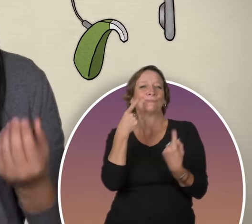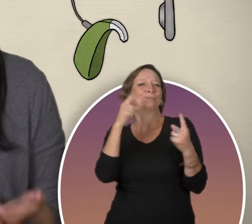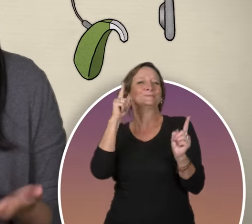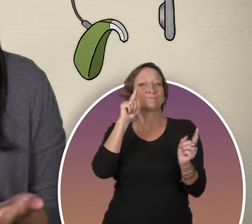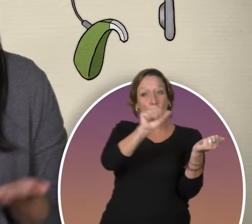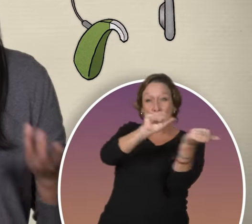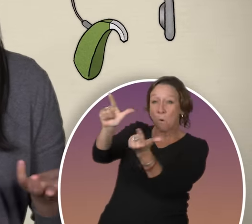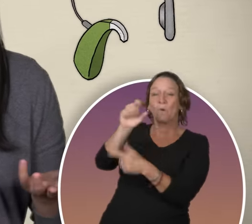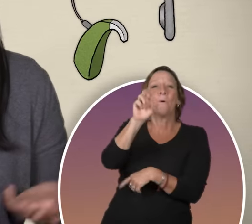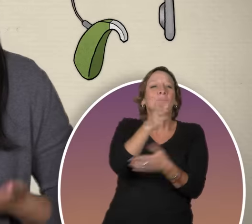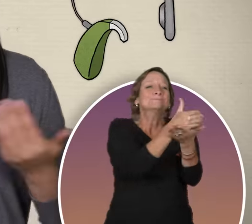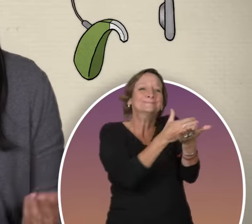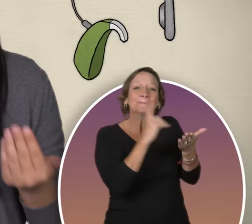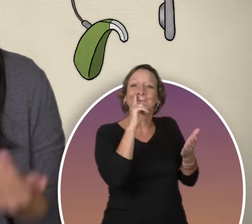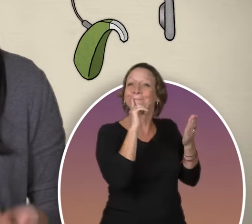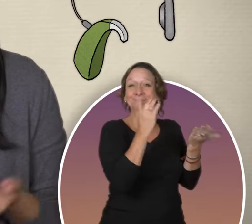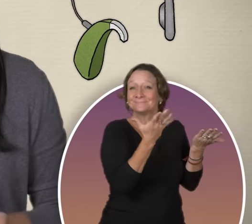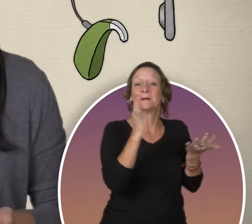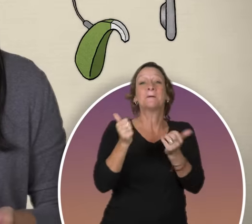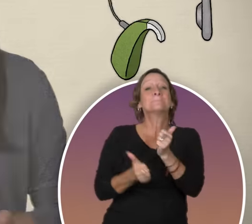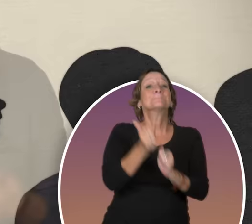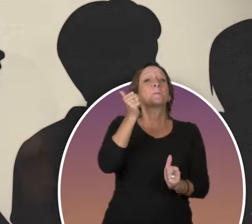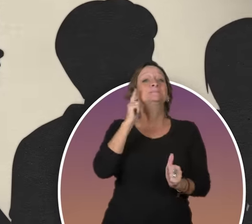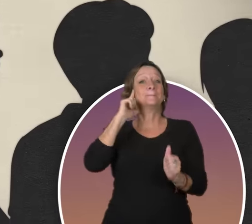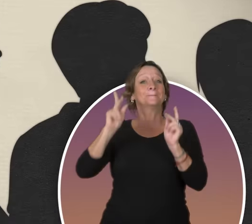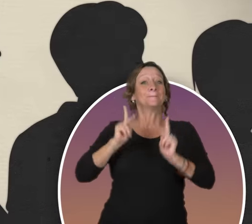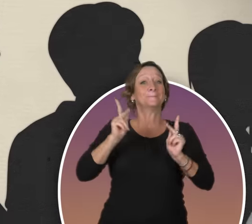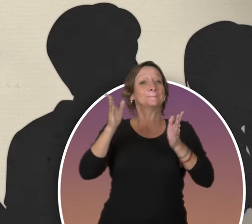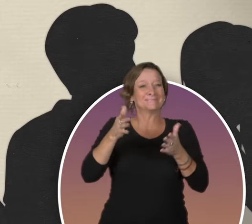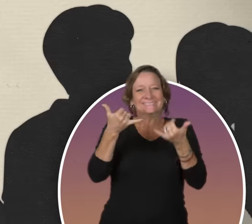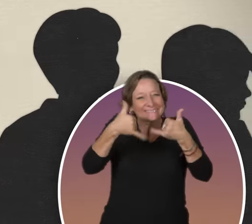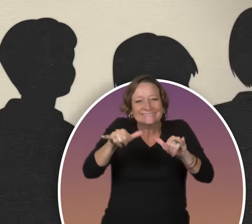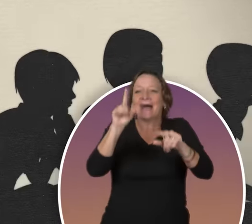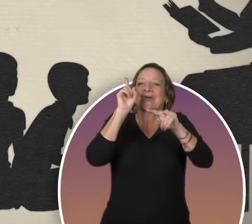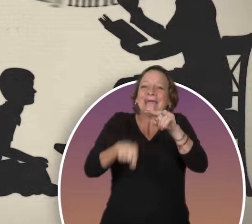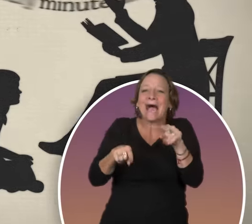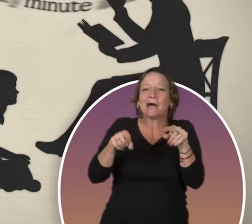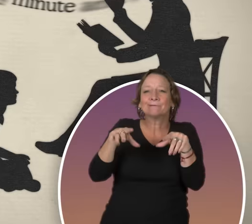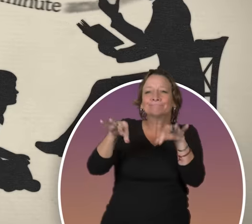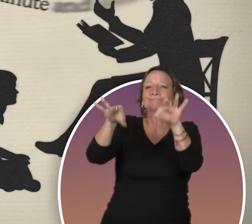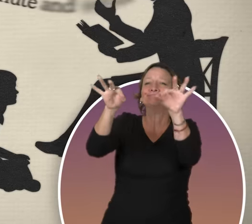don't work for all or even most Deaf people. A majority of cochlear implant recipients still cannot pick up